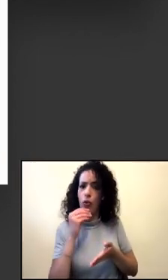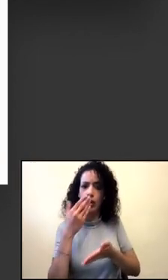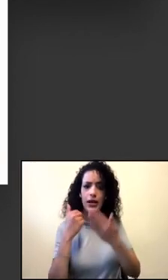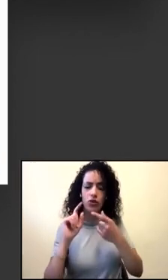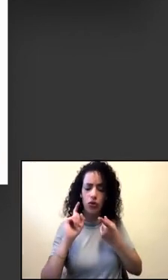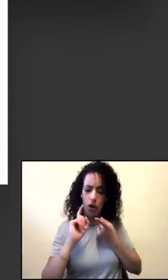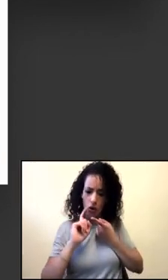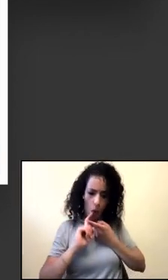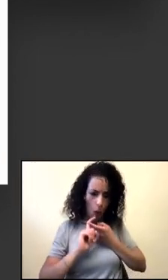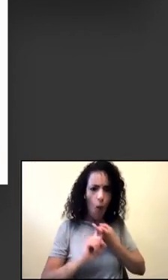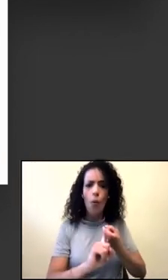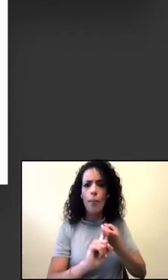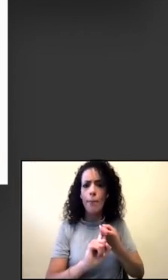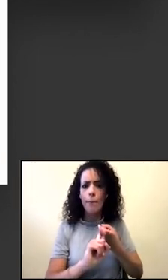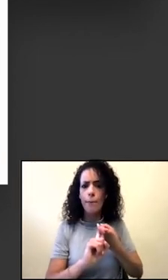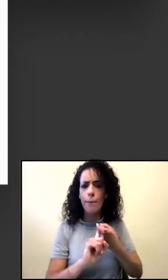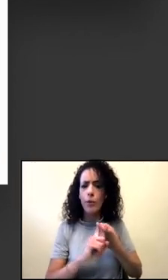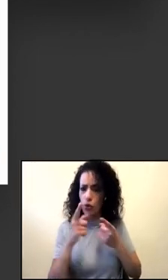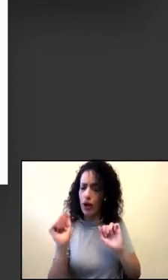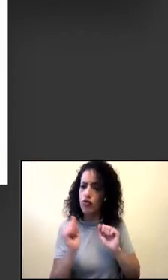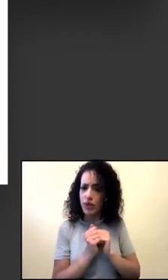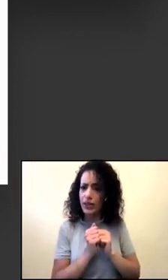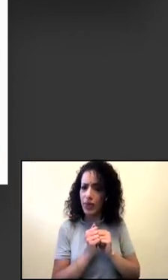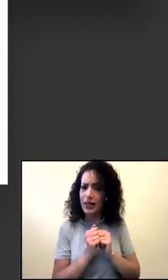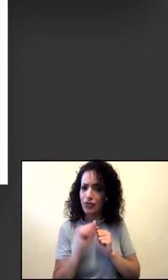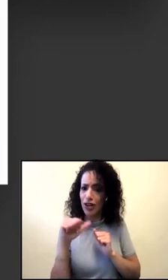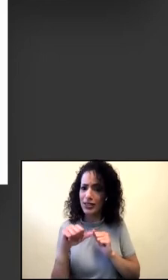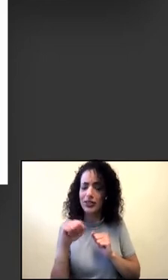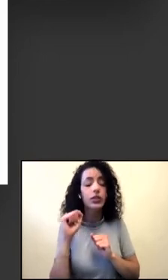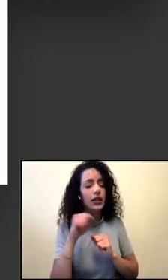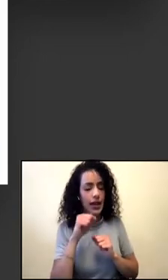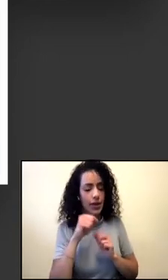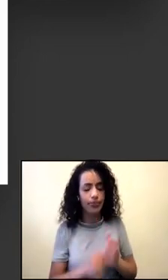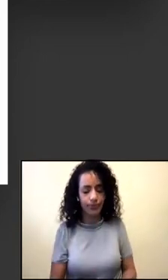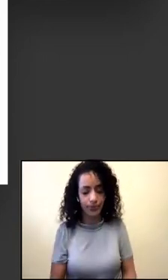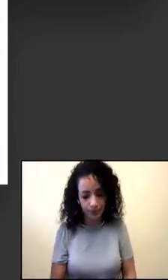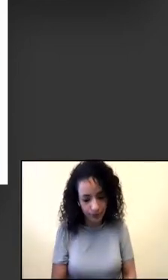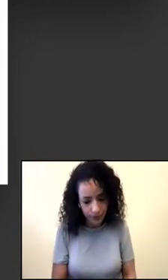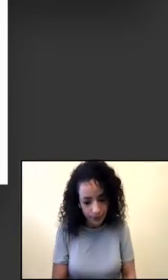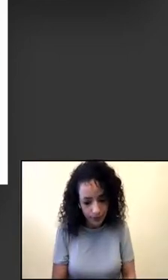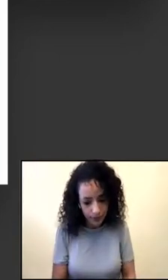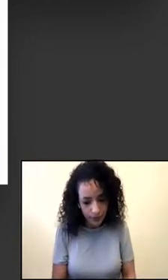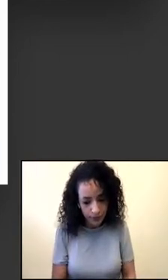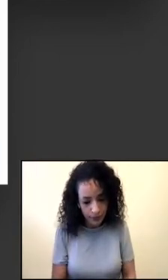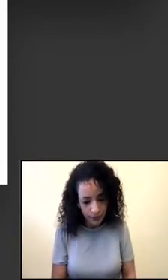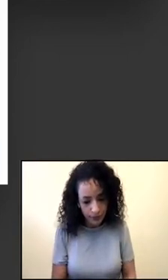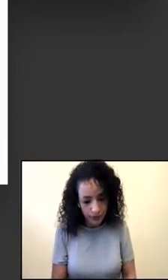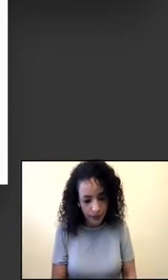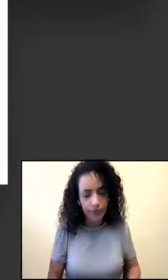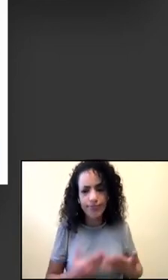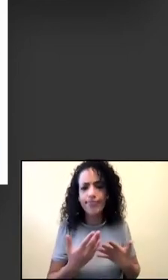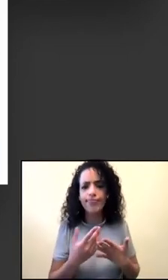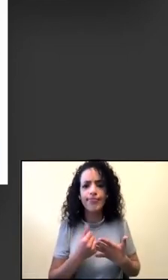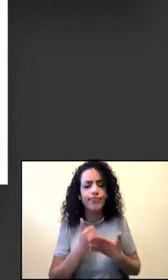agreed with when we were chatting. Yeah, it makes me think of our work with the elders in comedy and